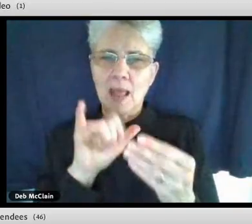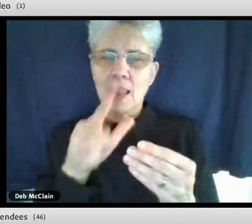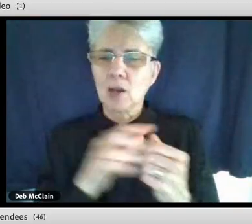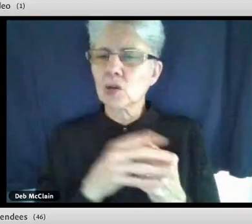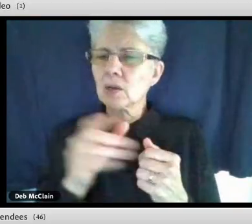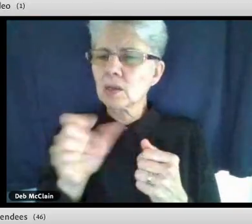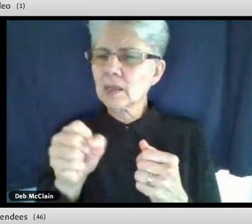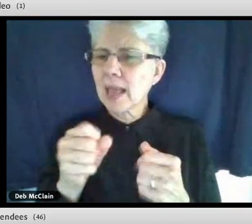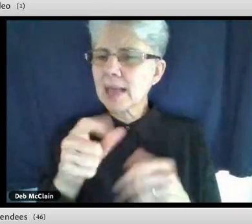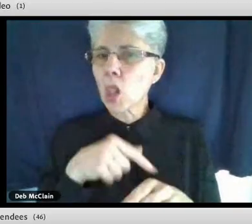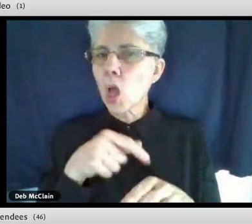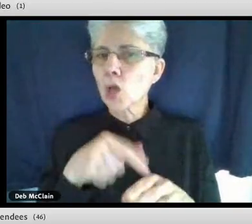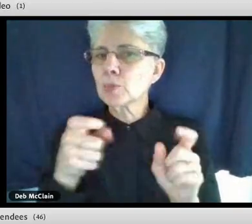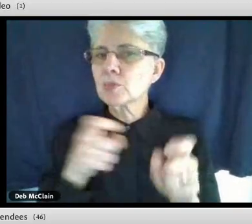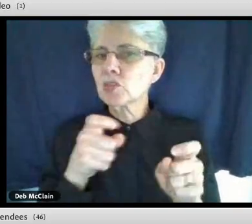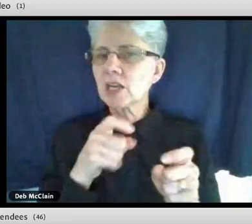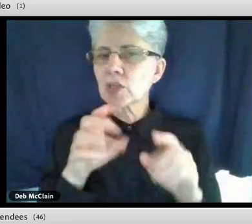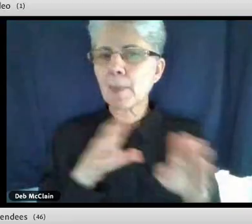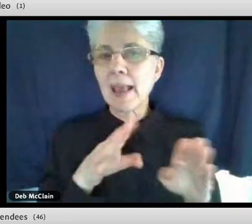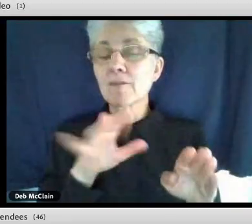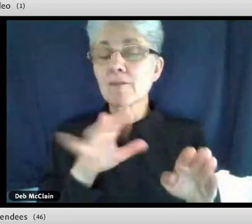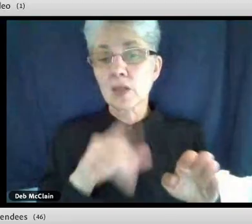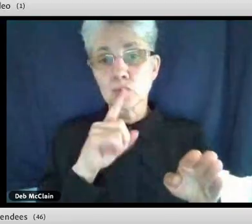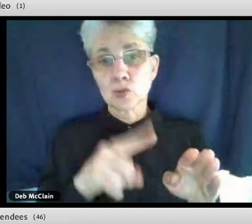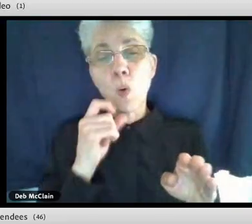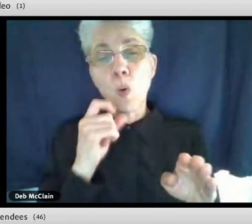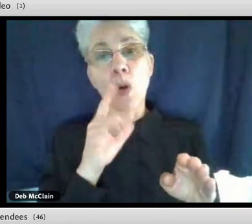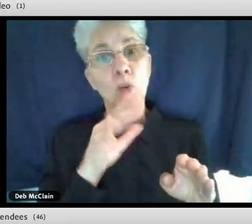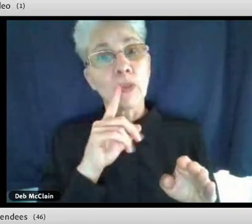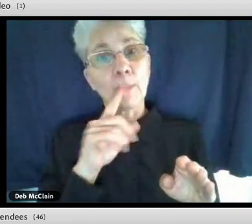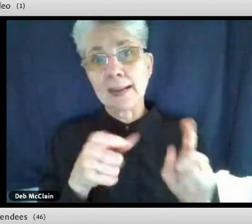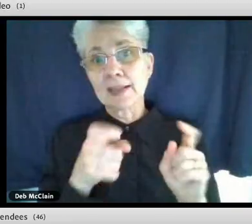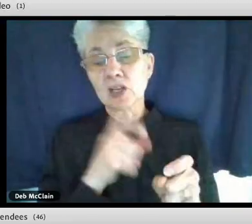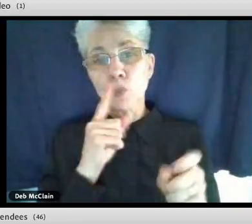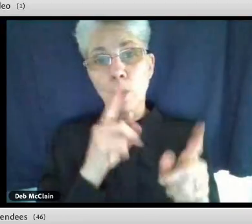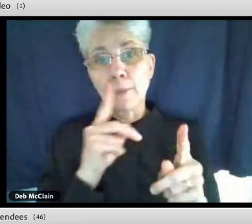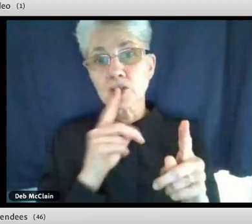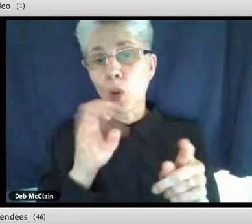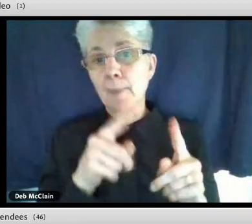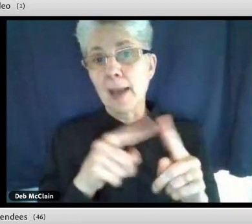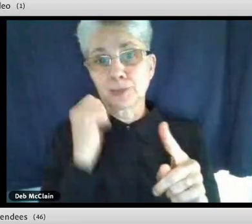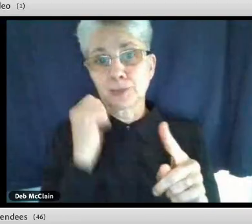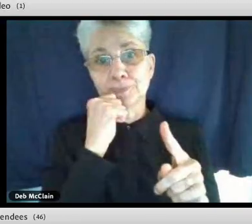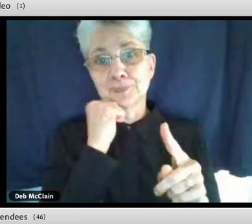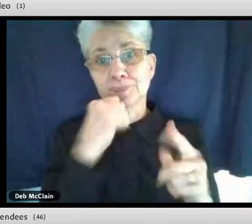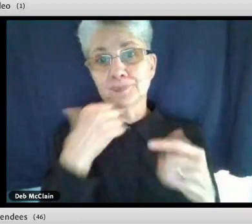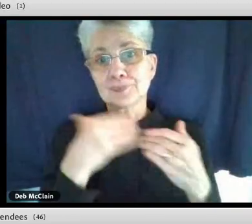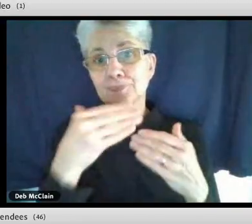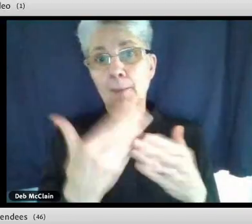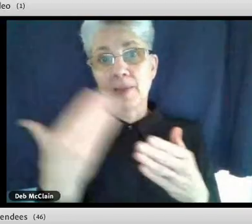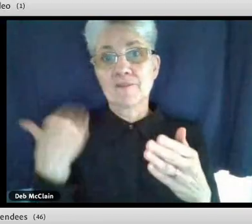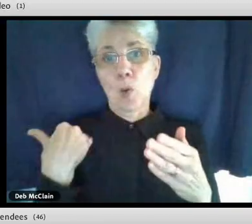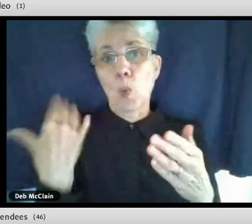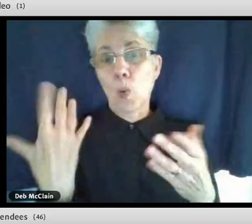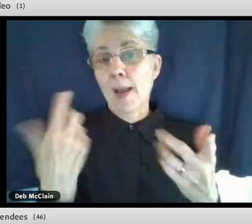Will people just go back to the way they were? Definitely questions. You're afraid they're going to reopen schools, and you work in a school library.